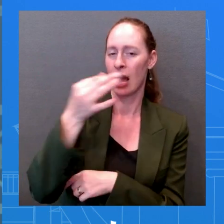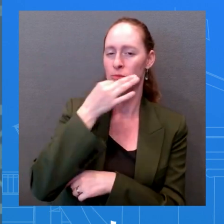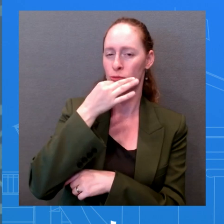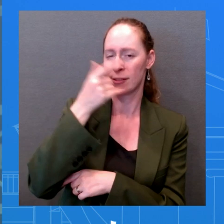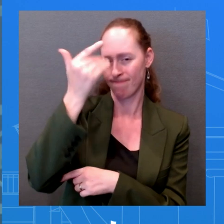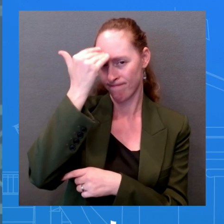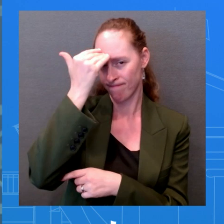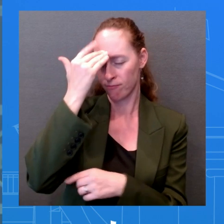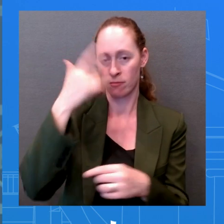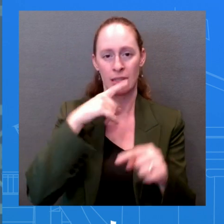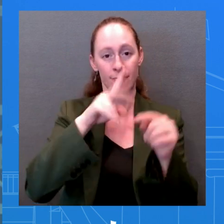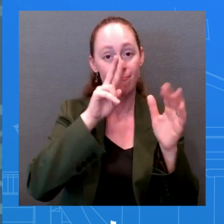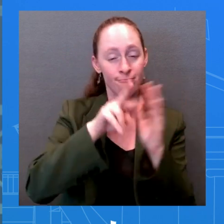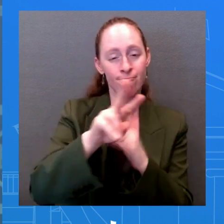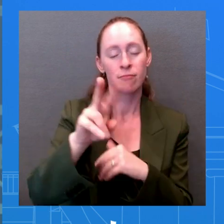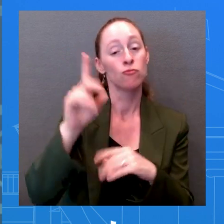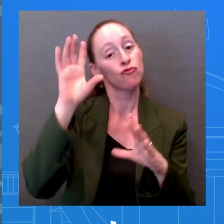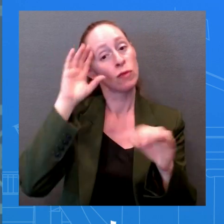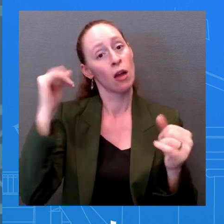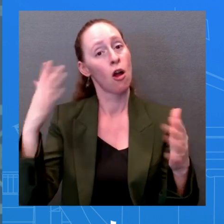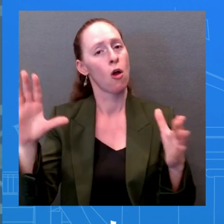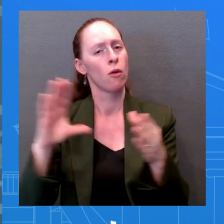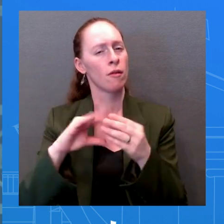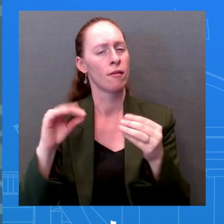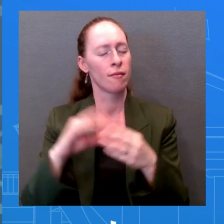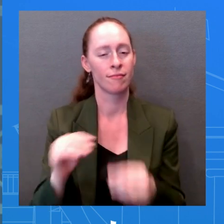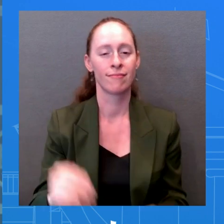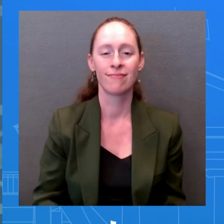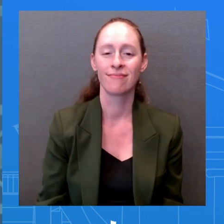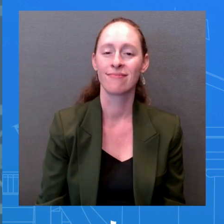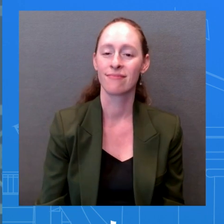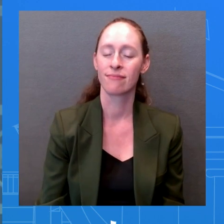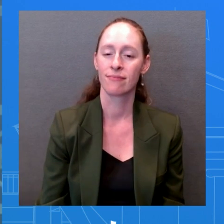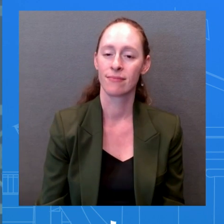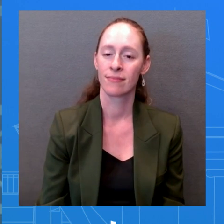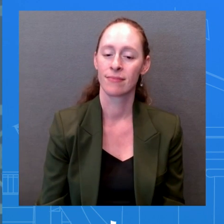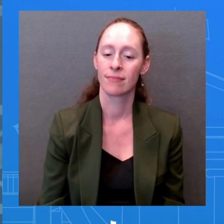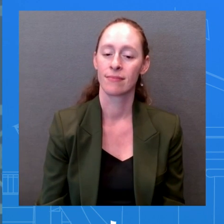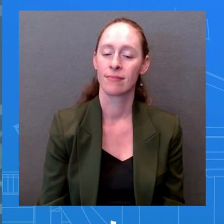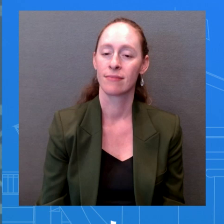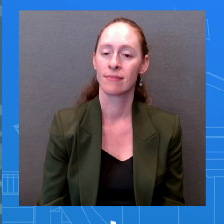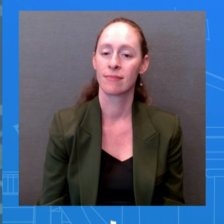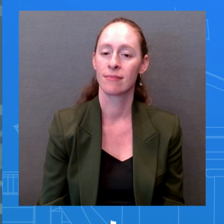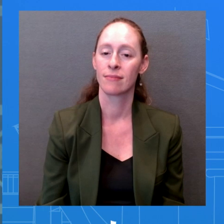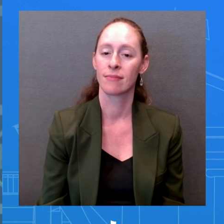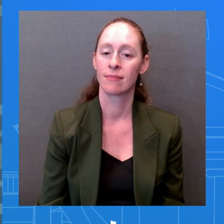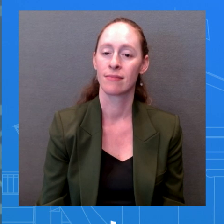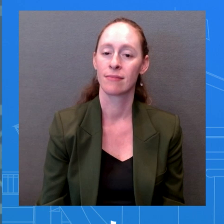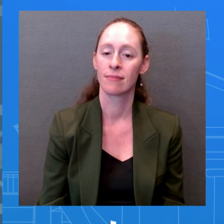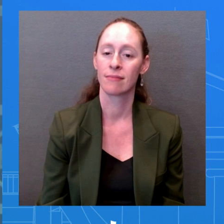is that the number one economic priority is tackling inflation. You think about just two days ago,